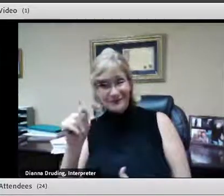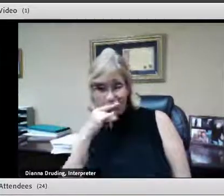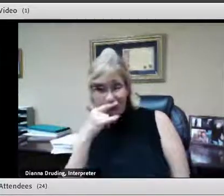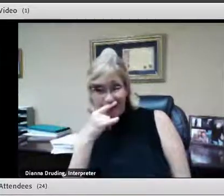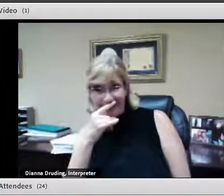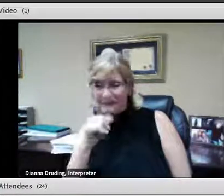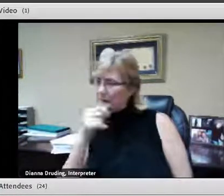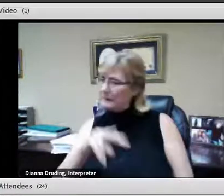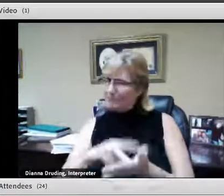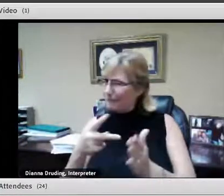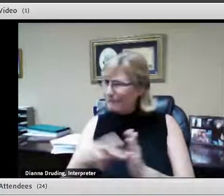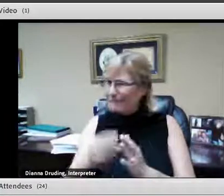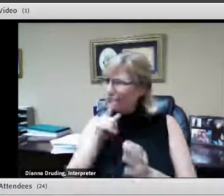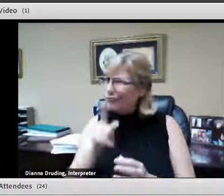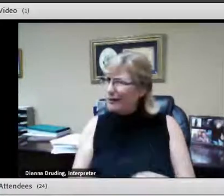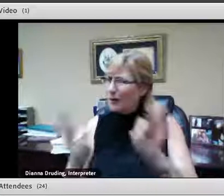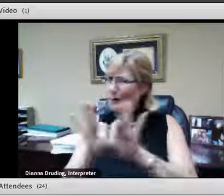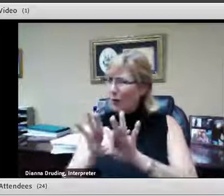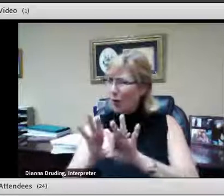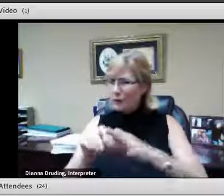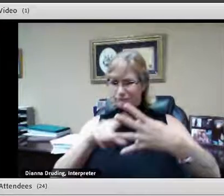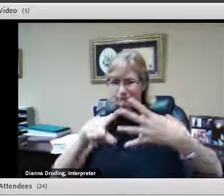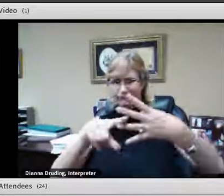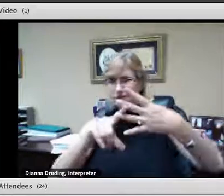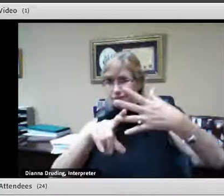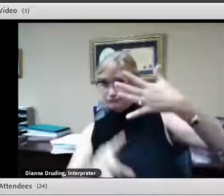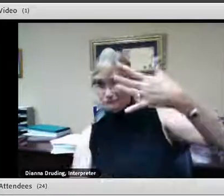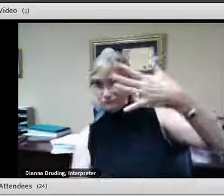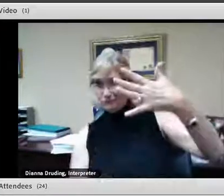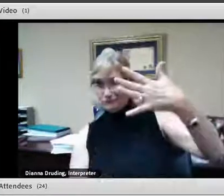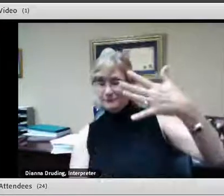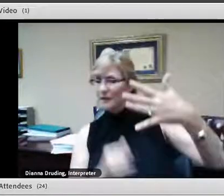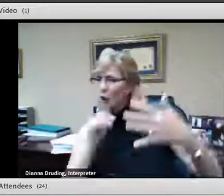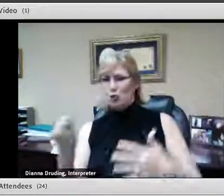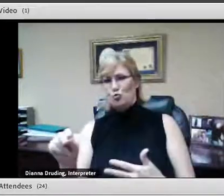who got placed, you know, number 4 through 20. It's only important who won and got second place,